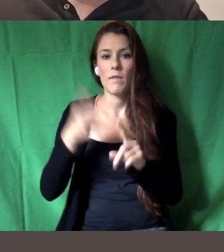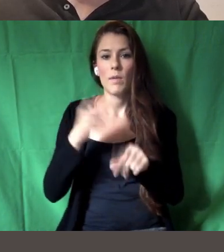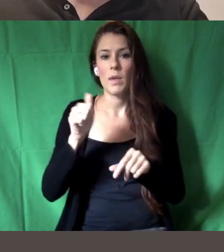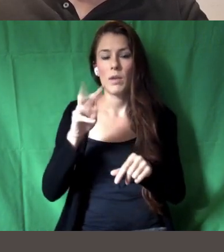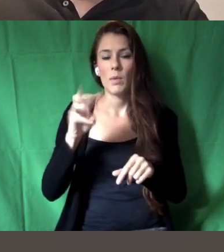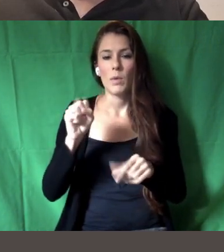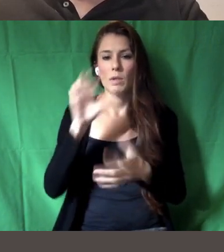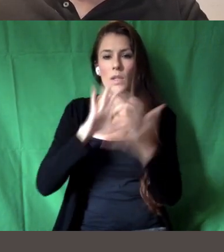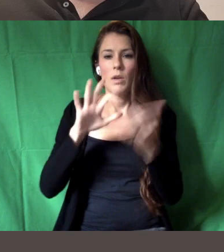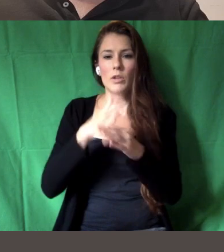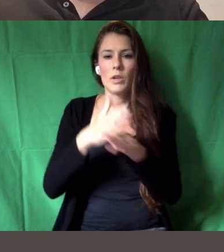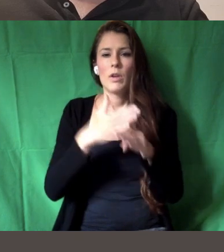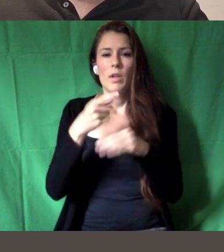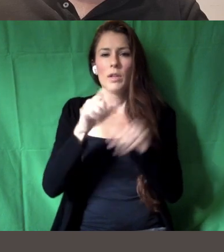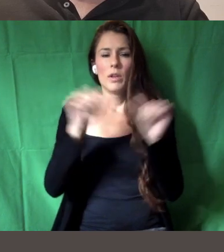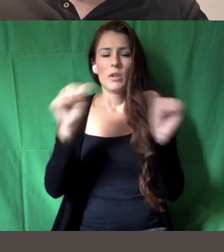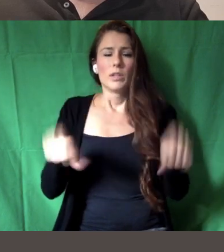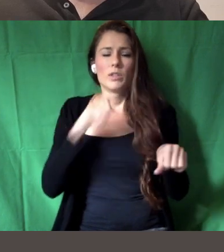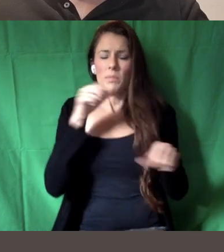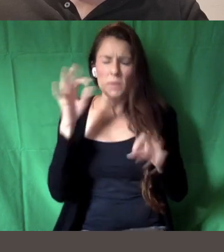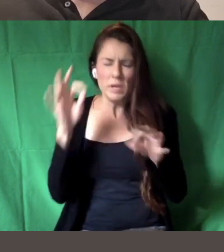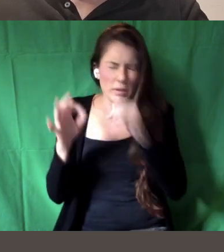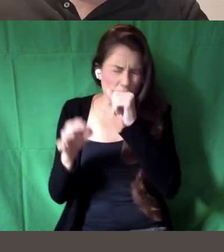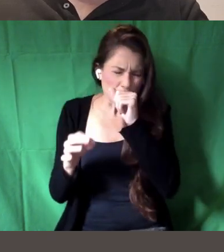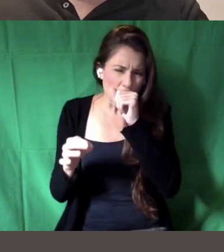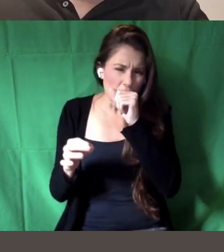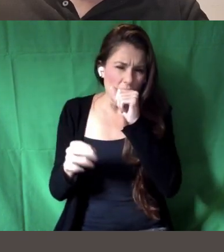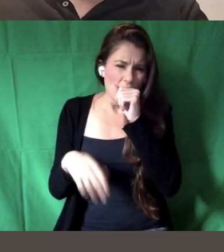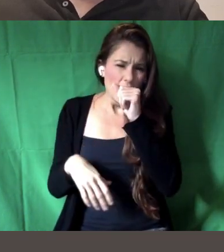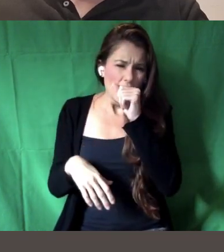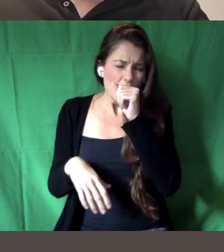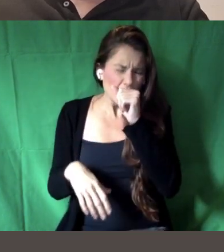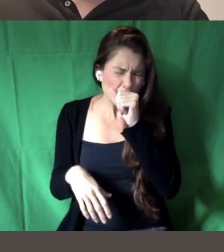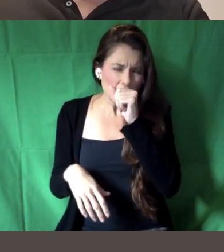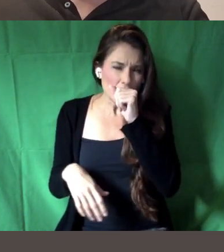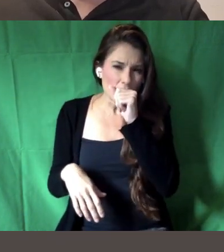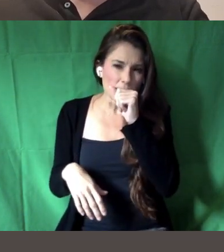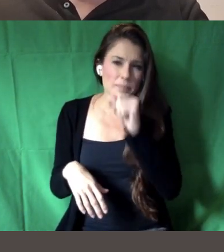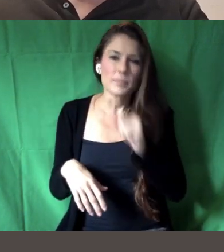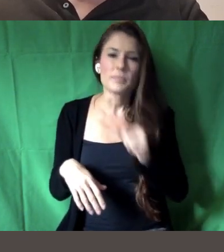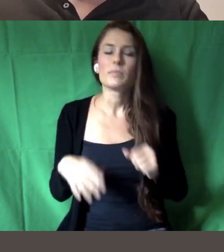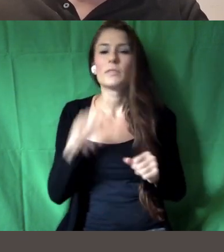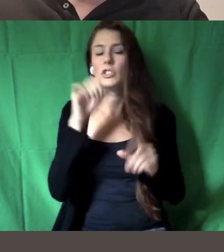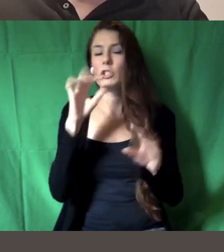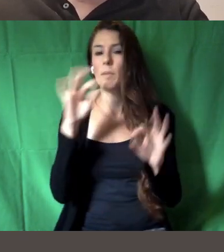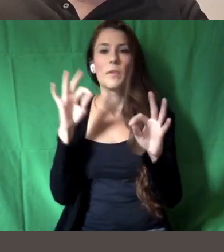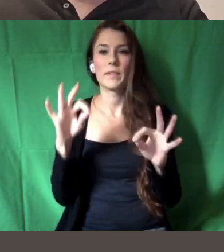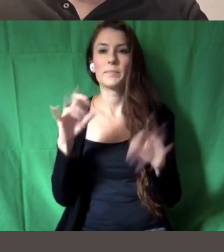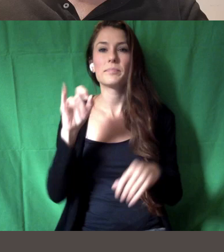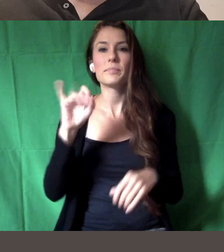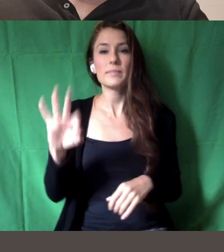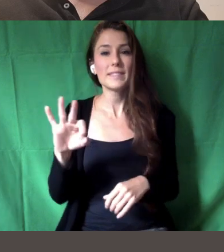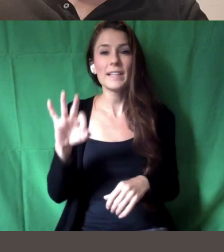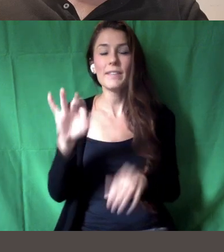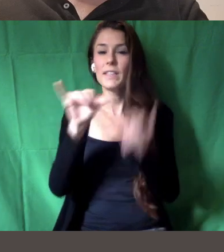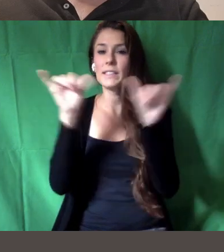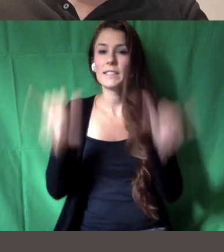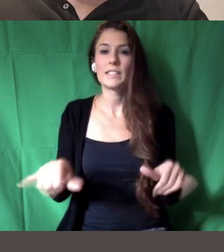This architecture is not perfect but it worked well for that project. If the system evolves